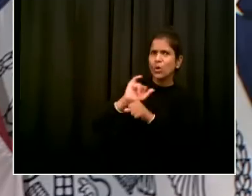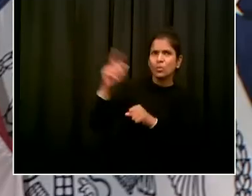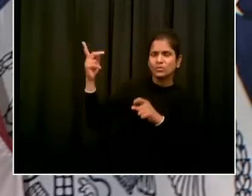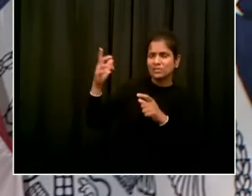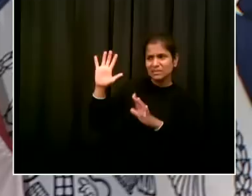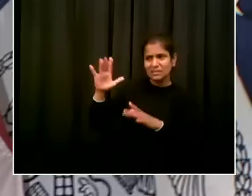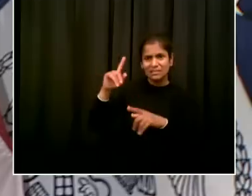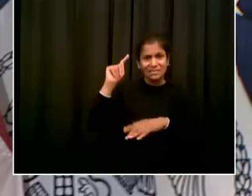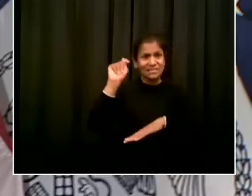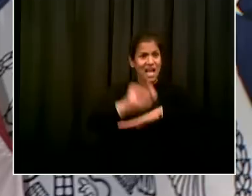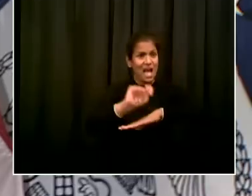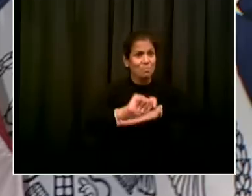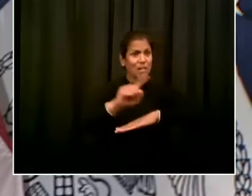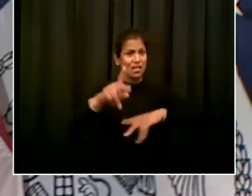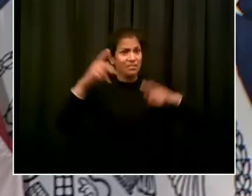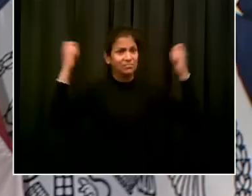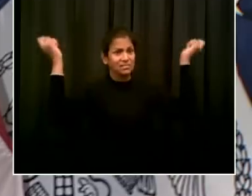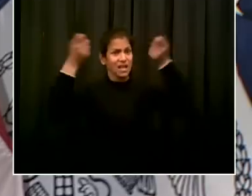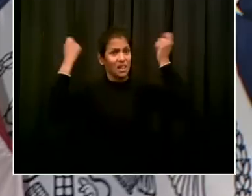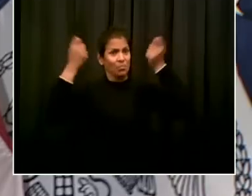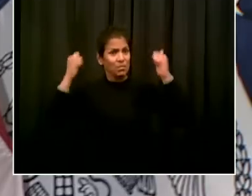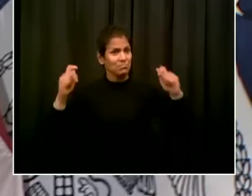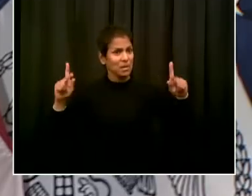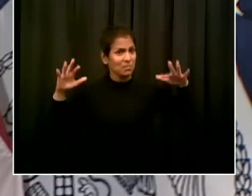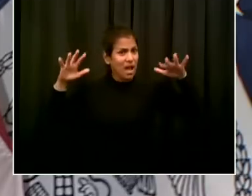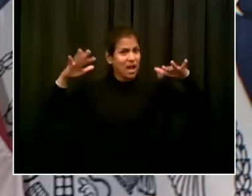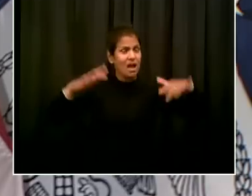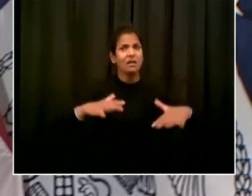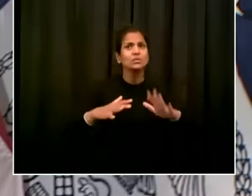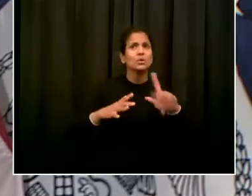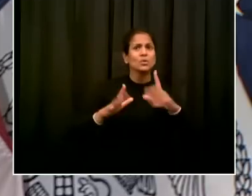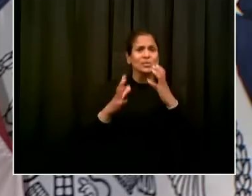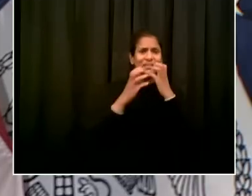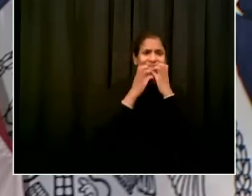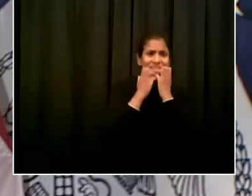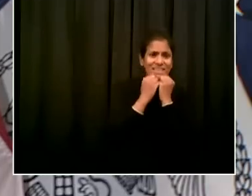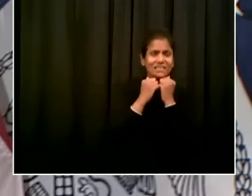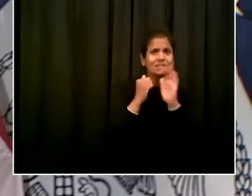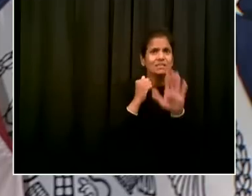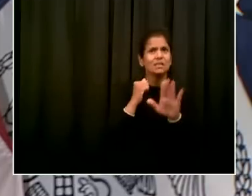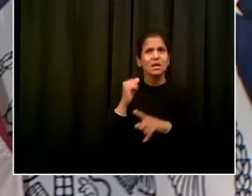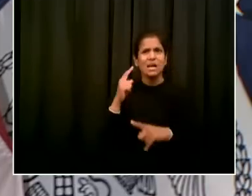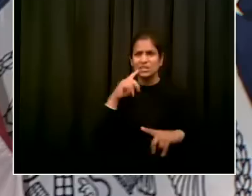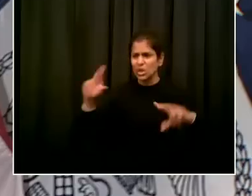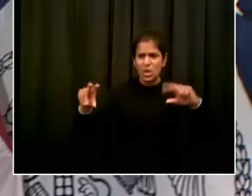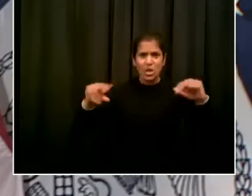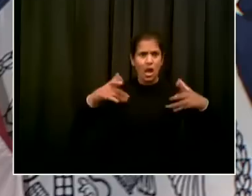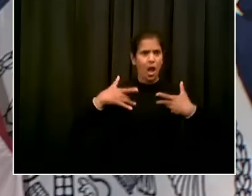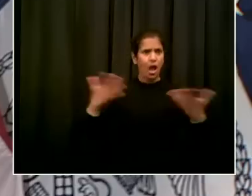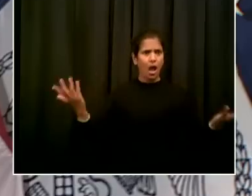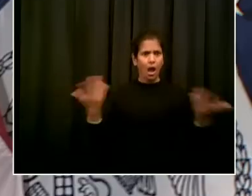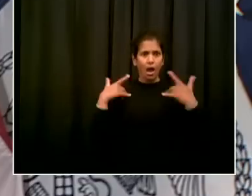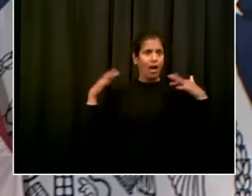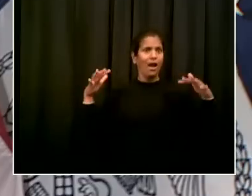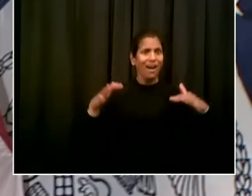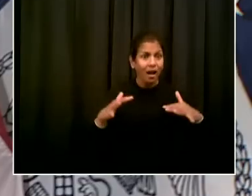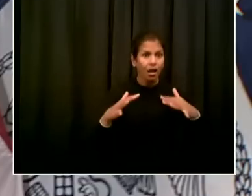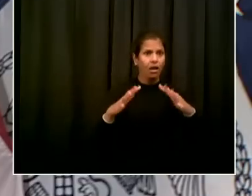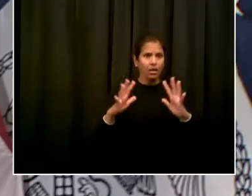CAPACITY RIGHT BEFORE THE LAST DAYS OF THE FALL HOLIDAYS?